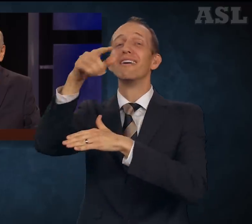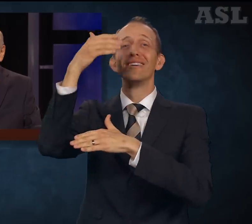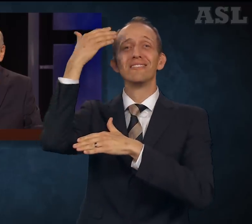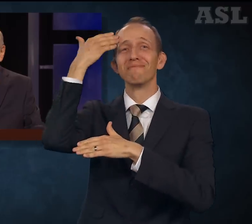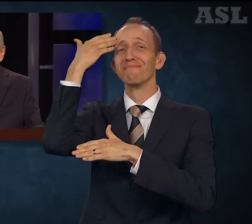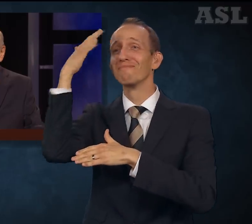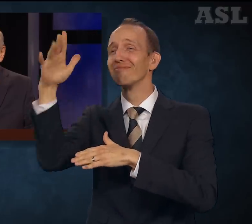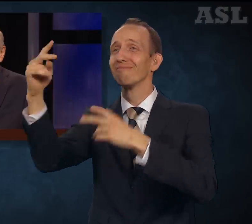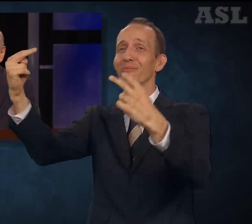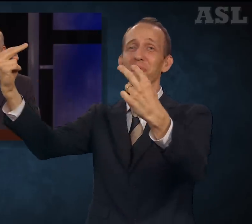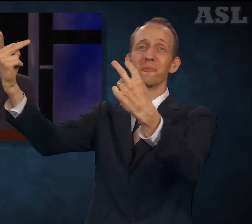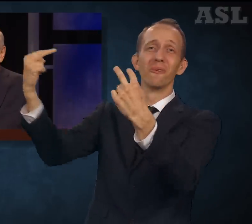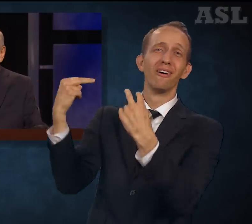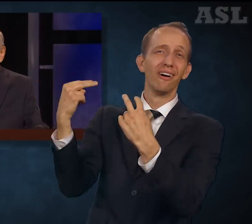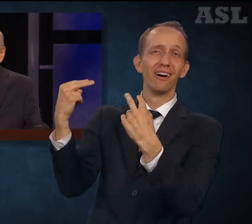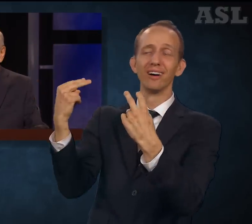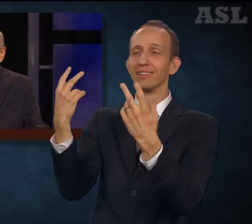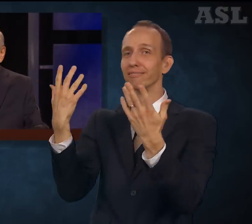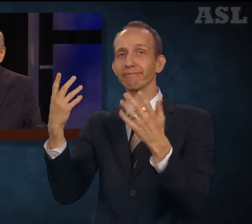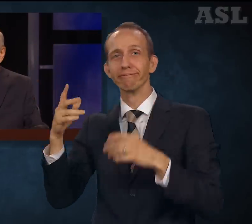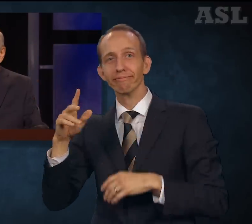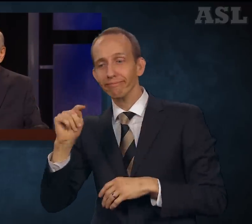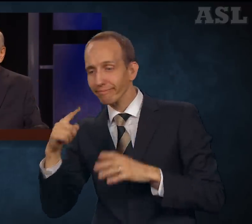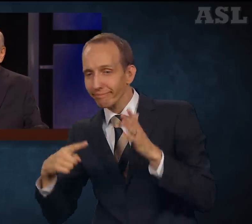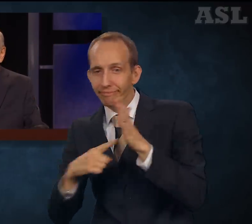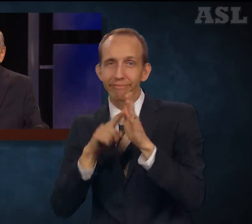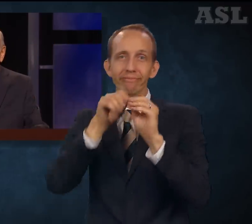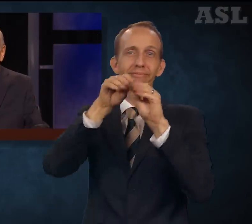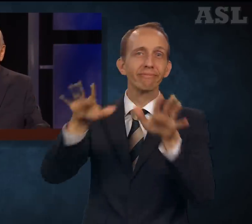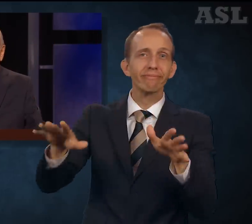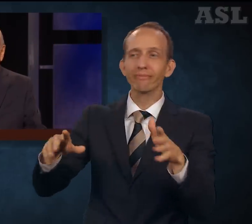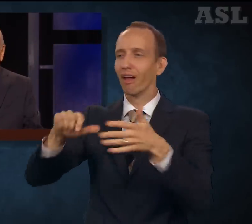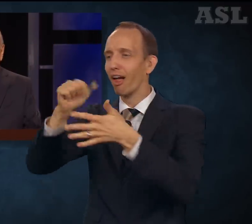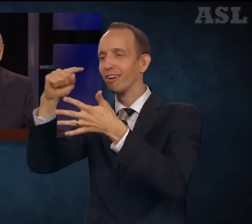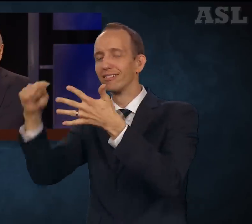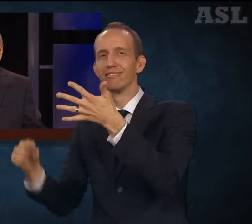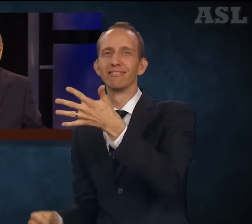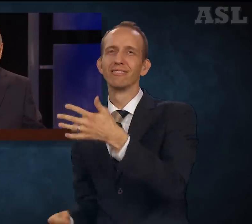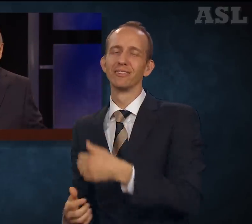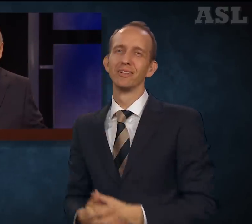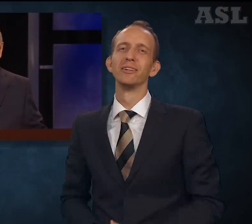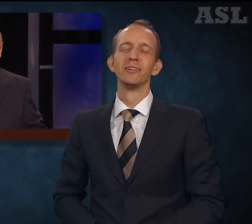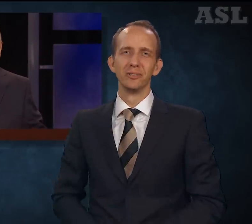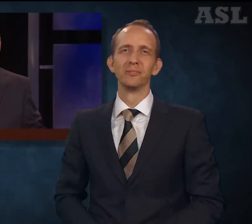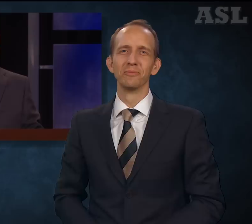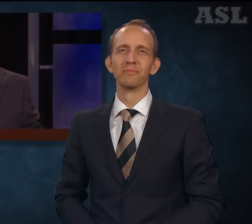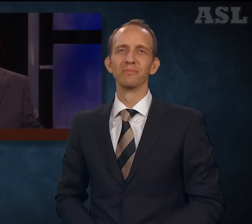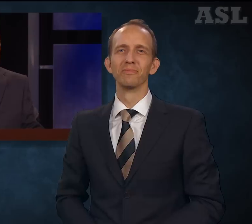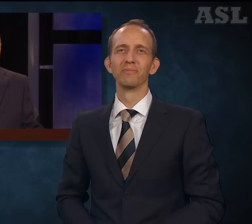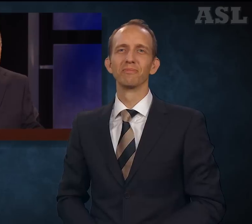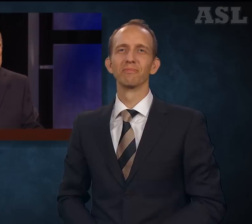I DON'T KNOW HOW MANY MORE THOUSANDS OF YOU THERE ARE